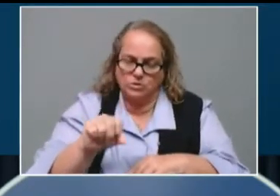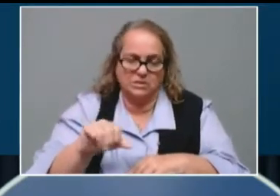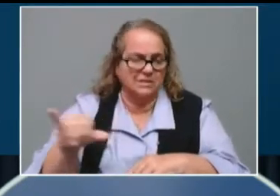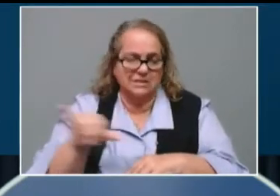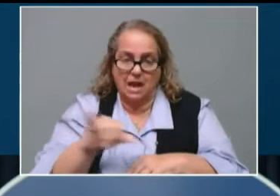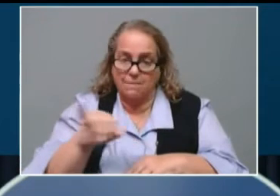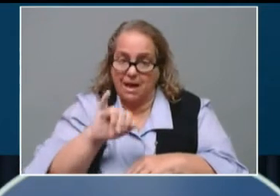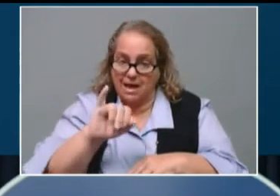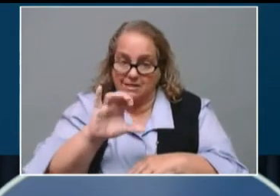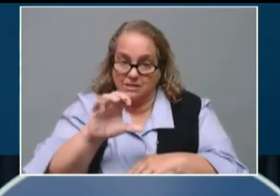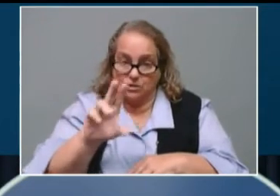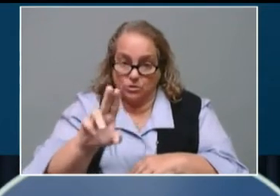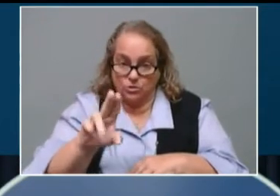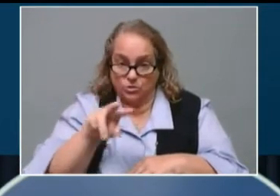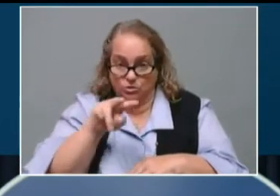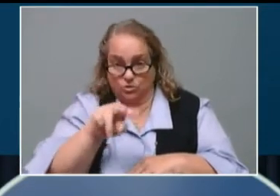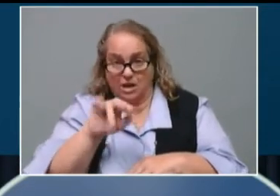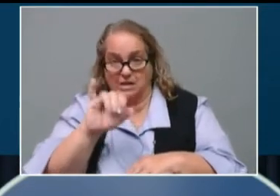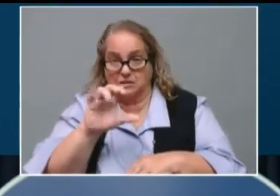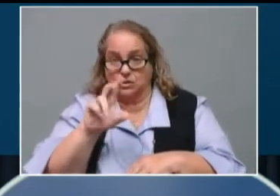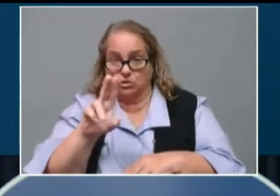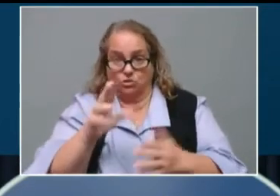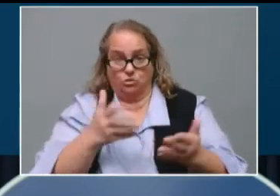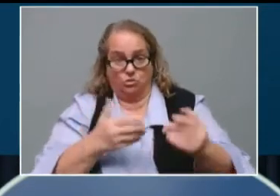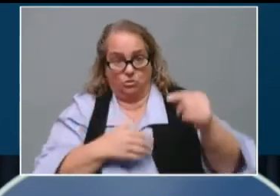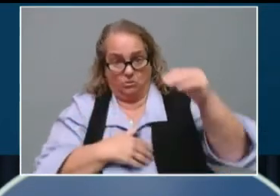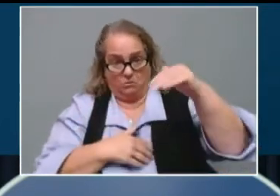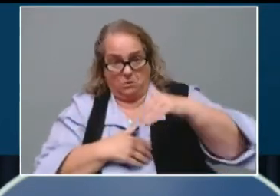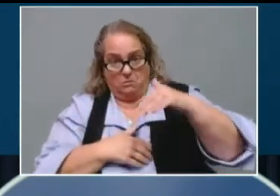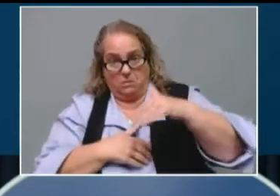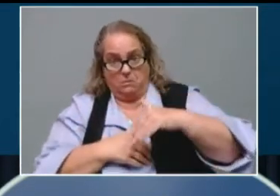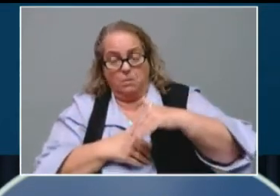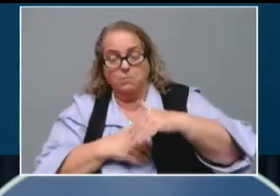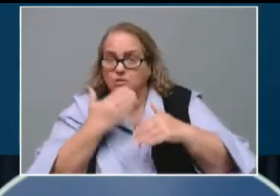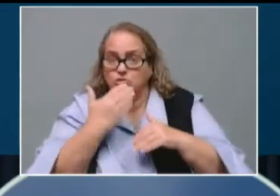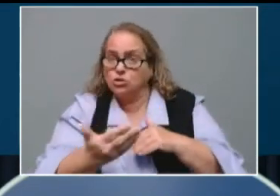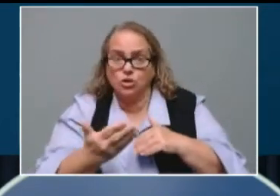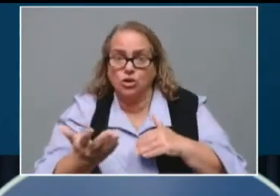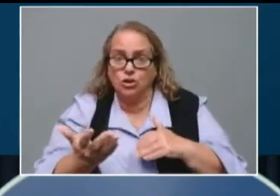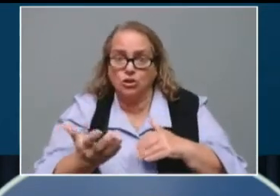Right? So this is good. We wanted to continue. There were some signs that it